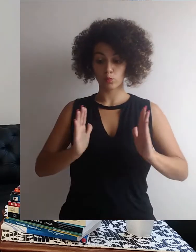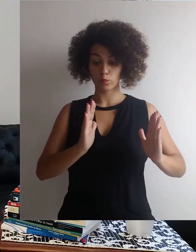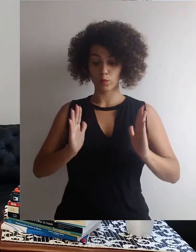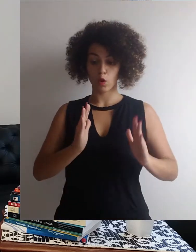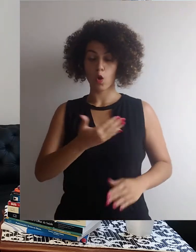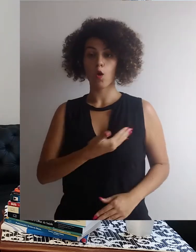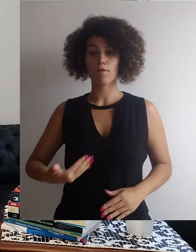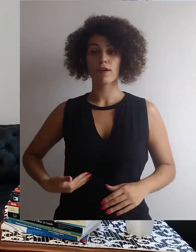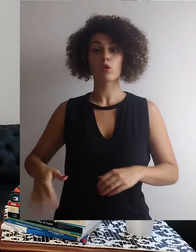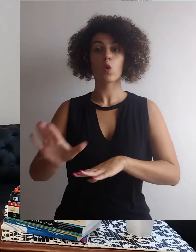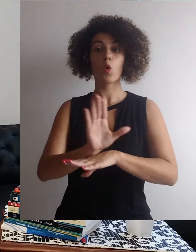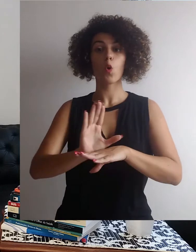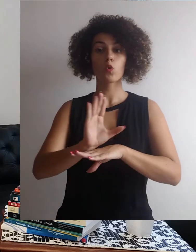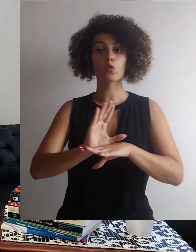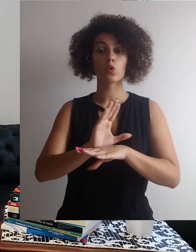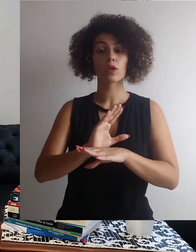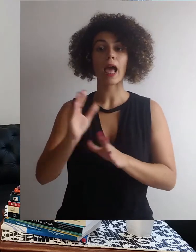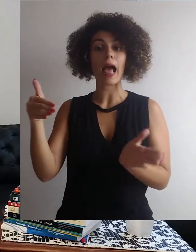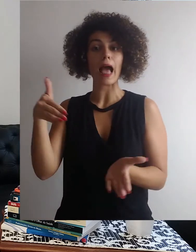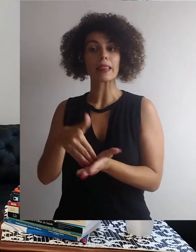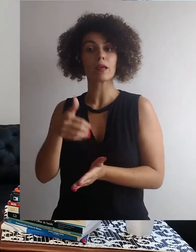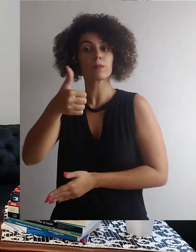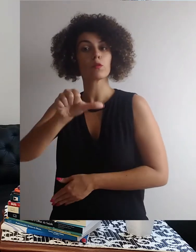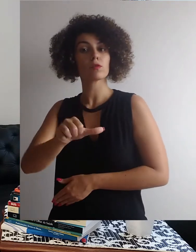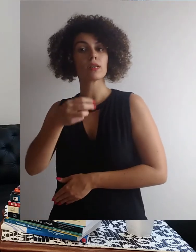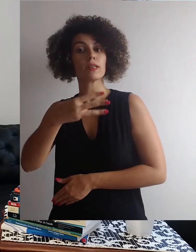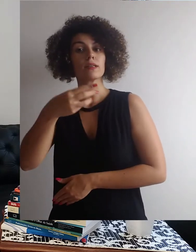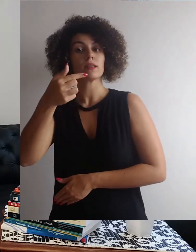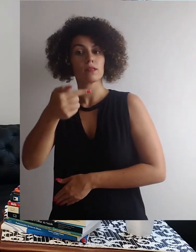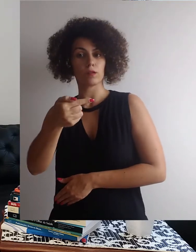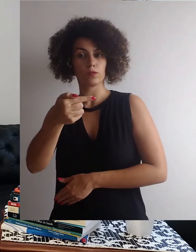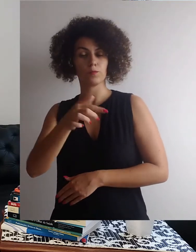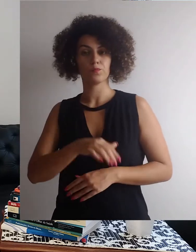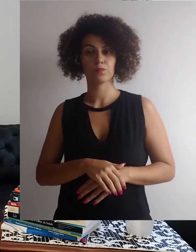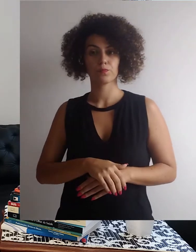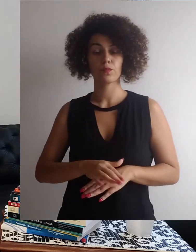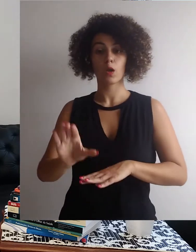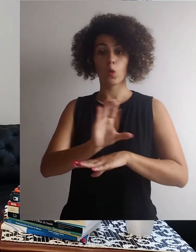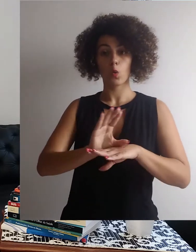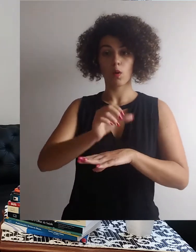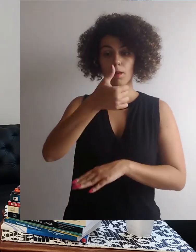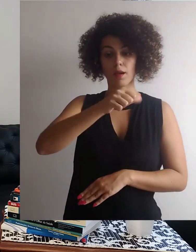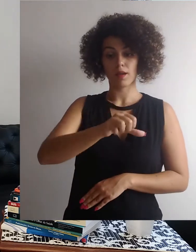had indicated. Then, the provisional government phase ends and the constitutional government begins, which